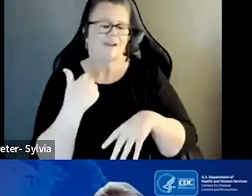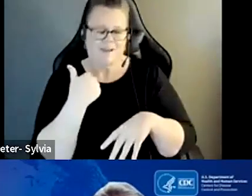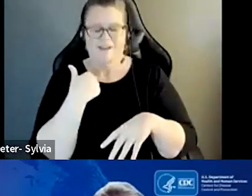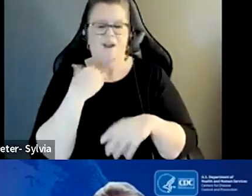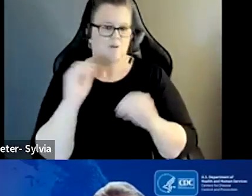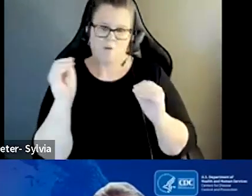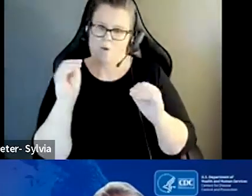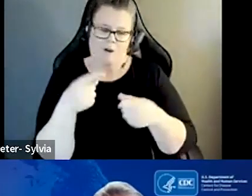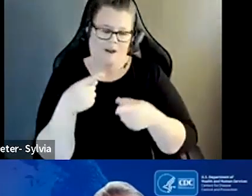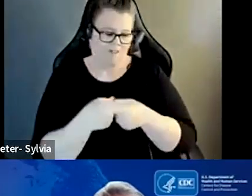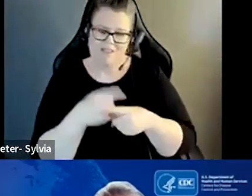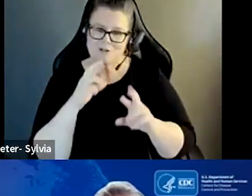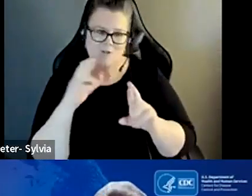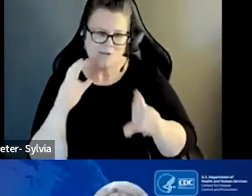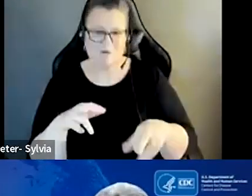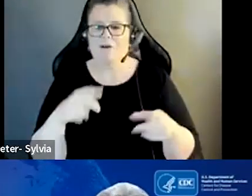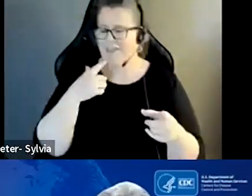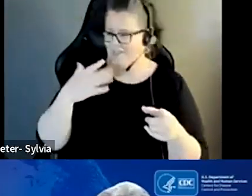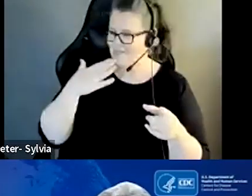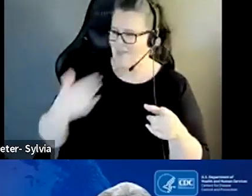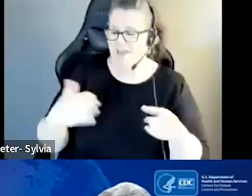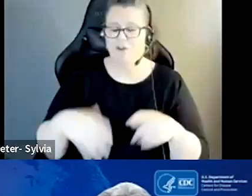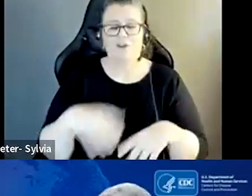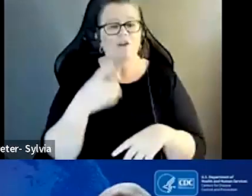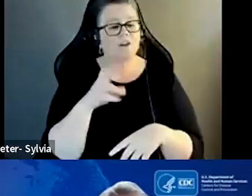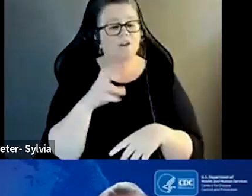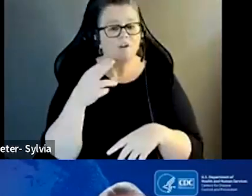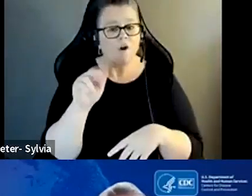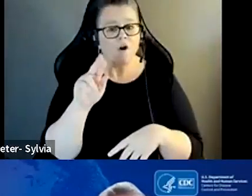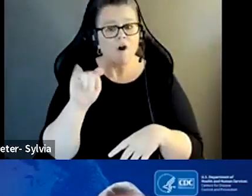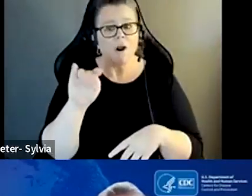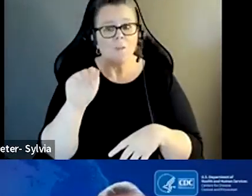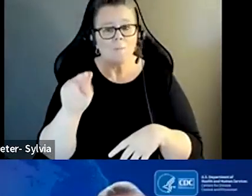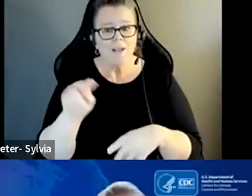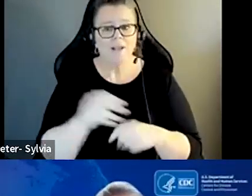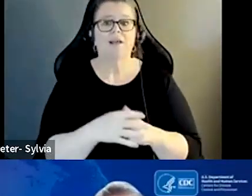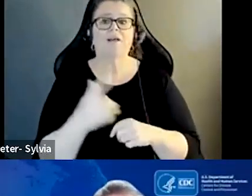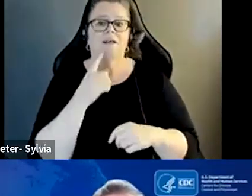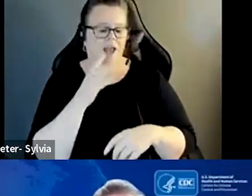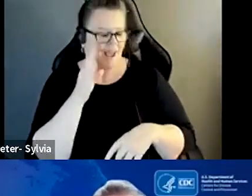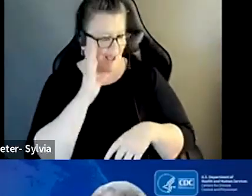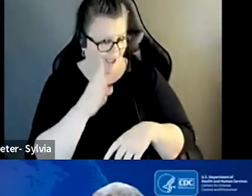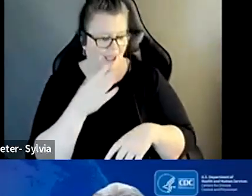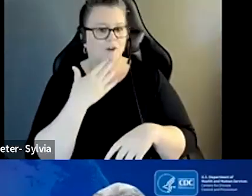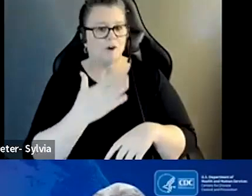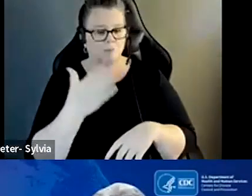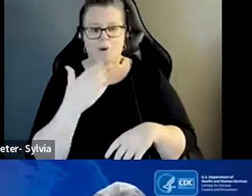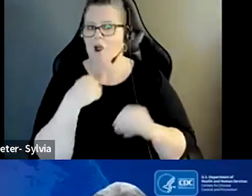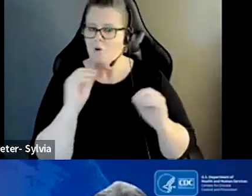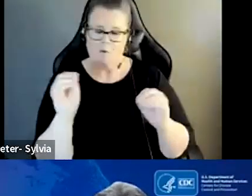Thanks, Dr. Goldman. Dr. Hardeman. Good morning. Dr. Rachel Hardeman. And I have no conflicts to report.